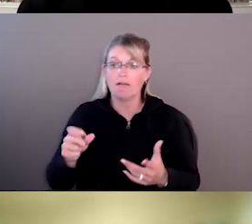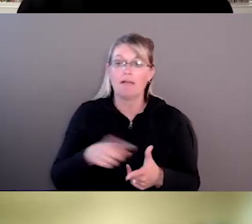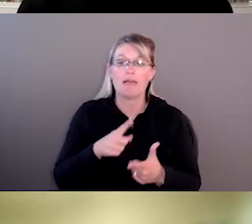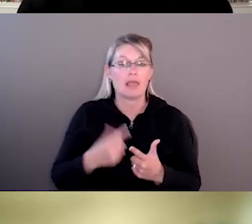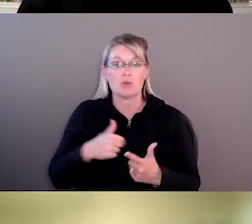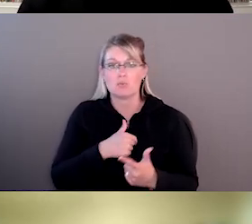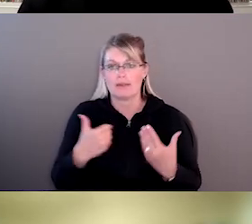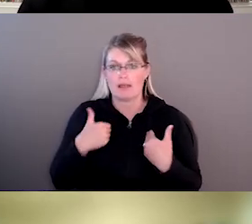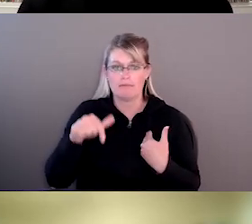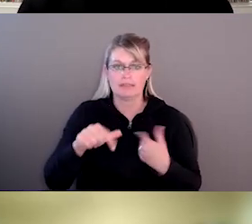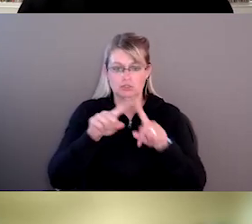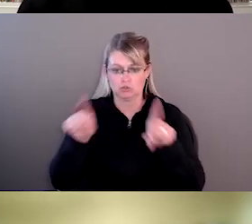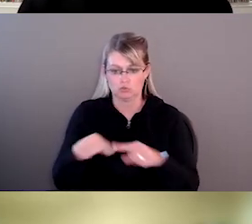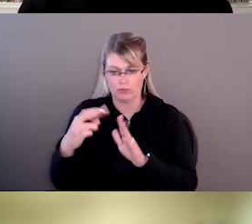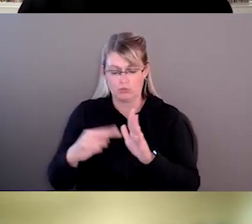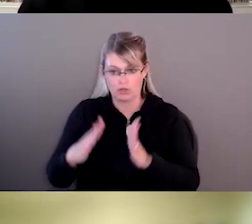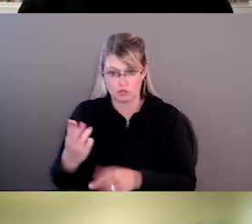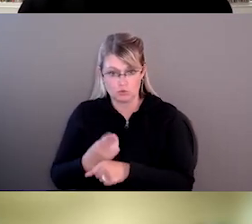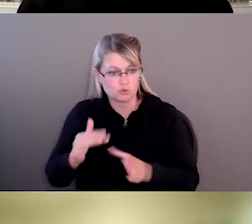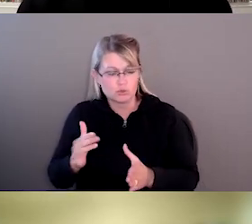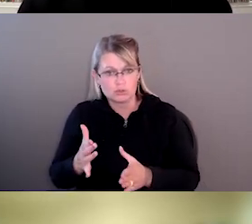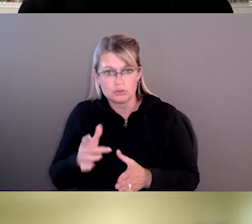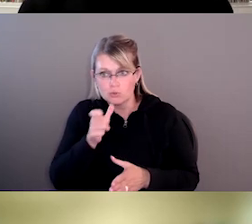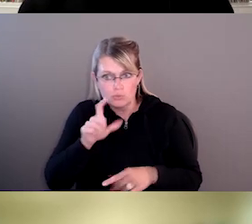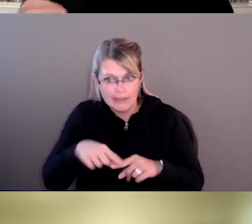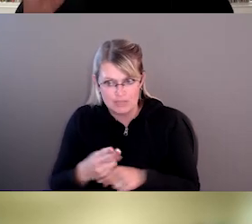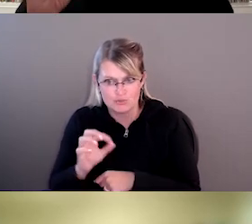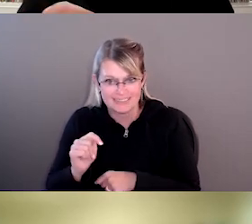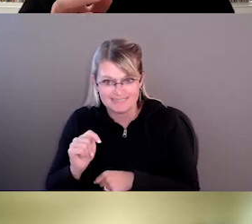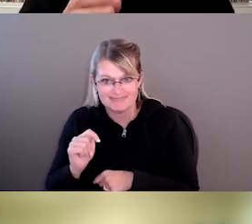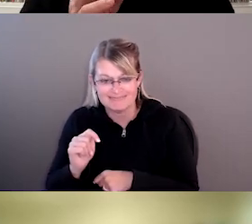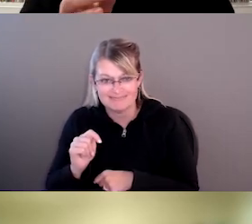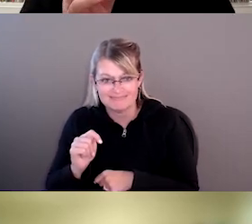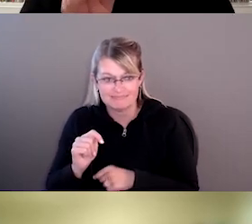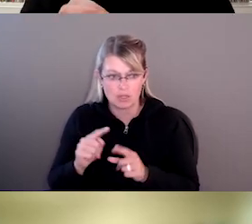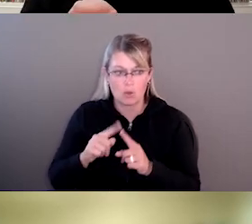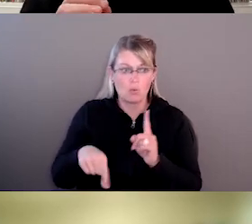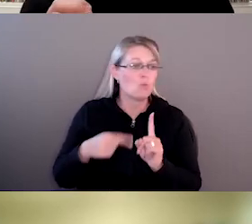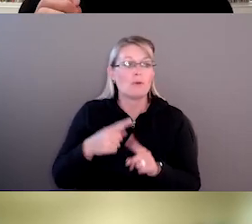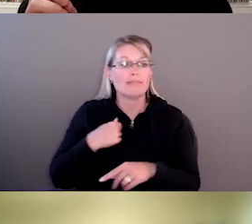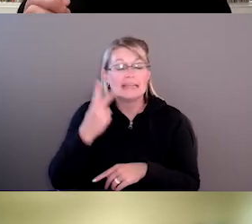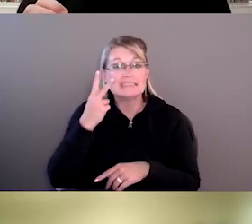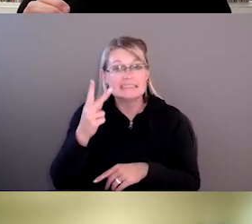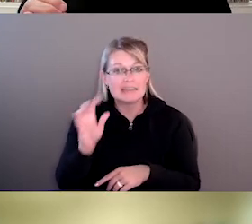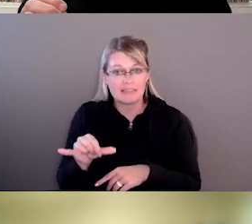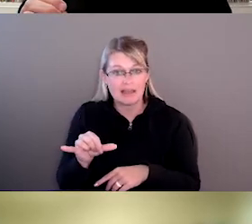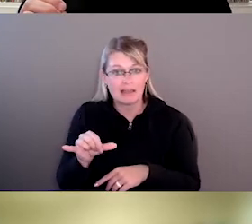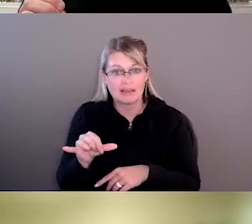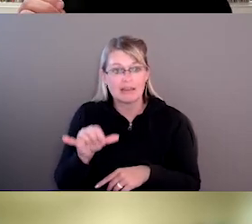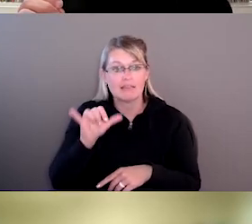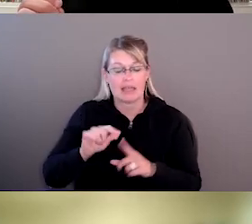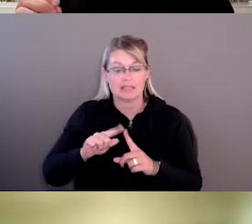this screen reader user who actually can to use this. And once they see that, that's when the